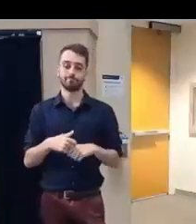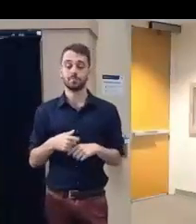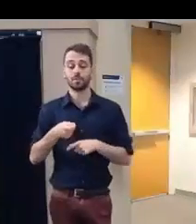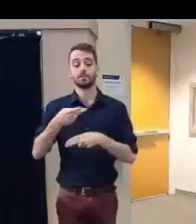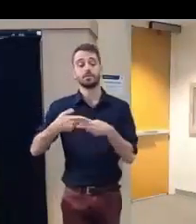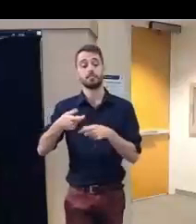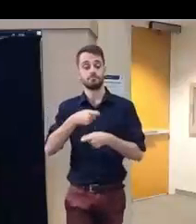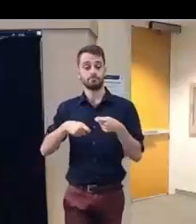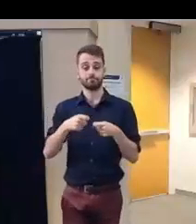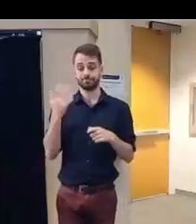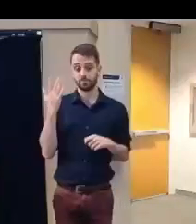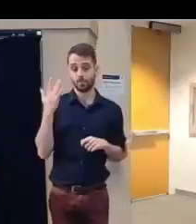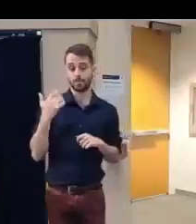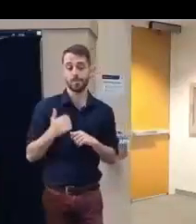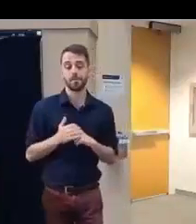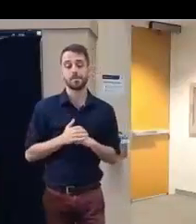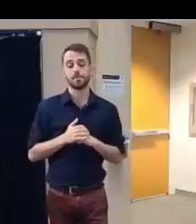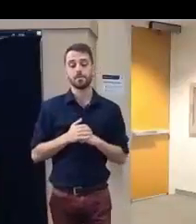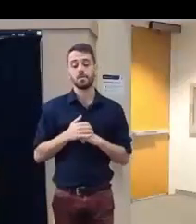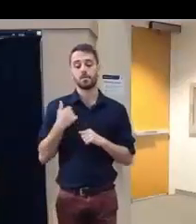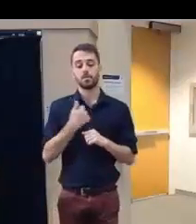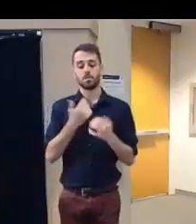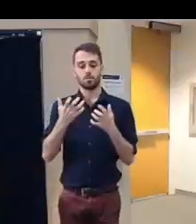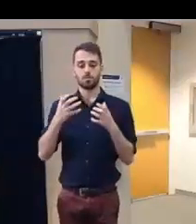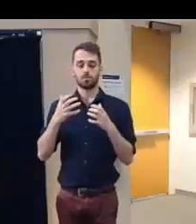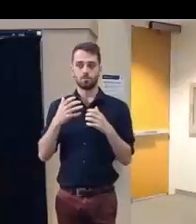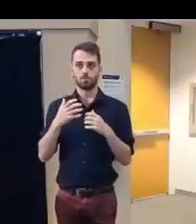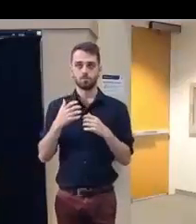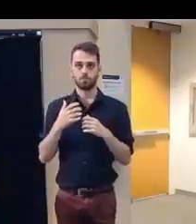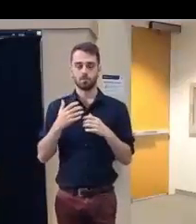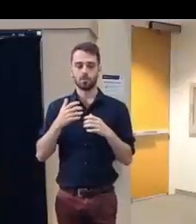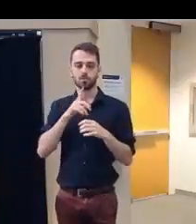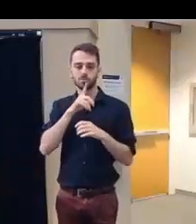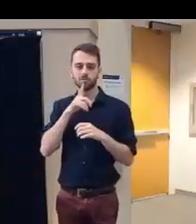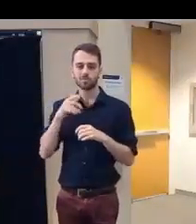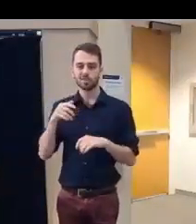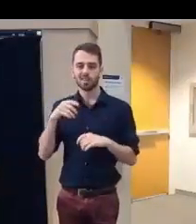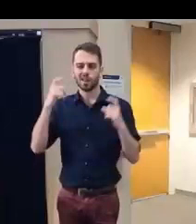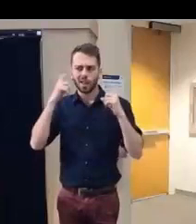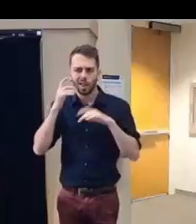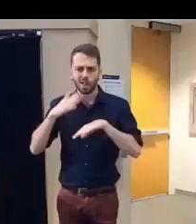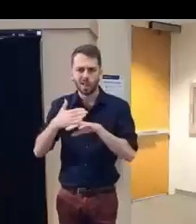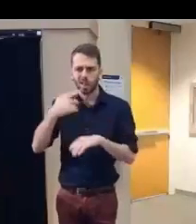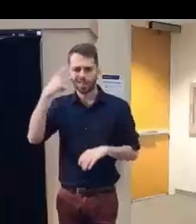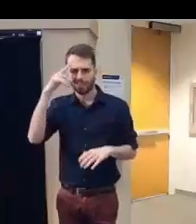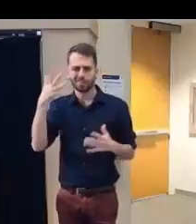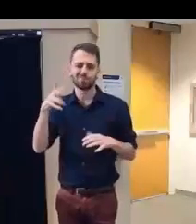to have more of an action oriented um perspective to it so really thinking about how can we move